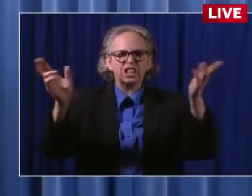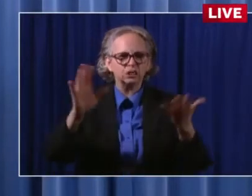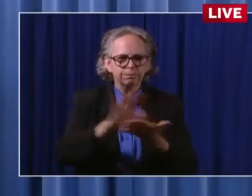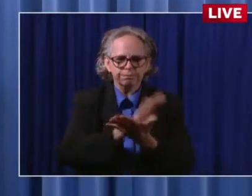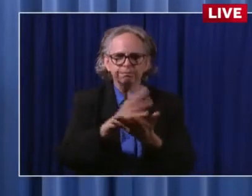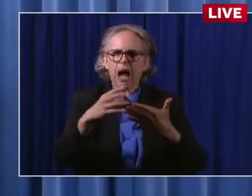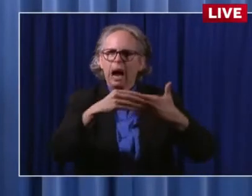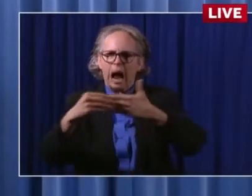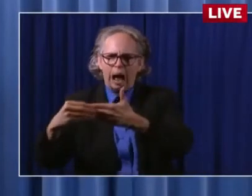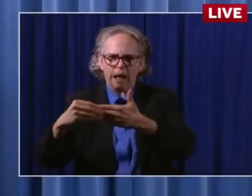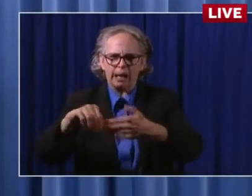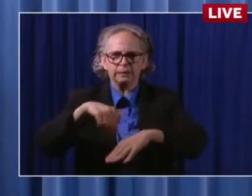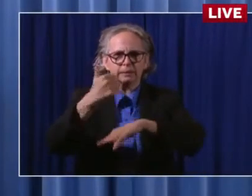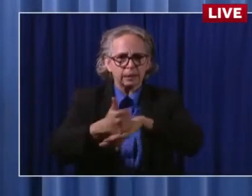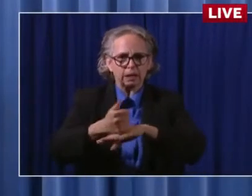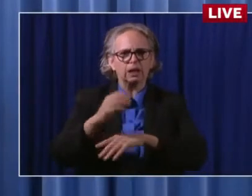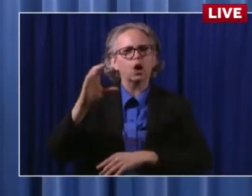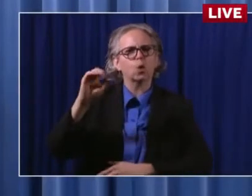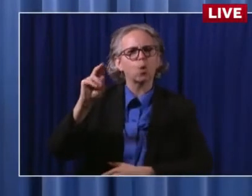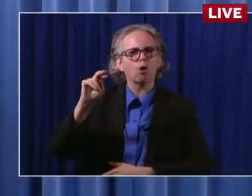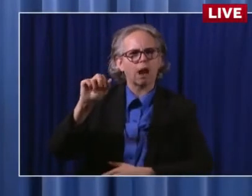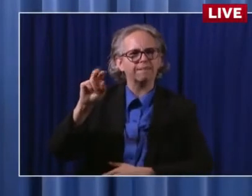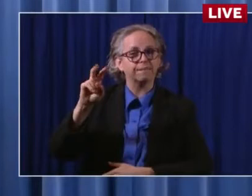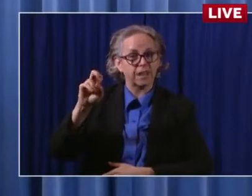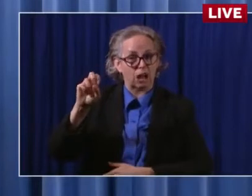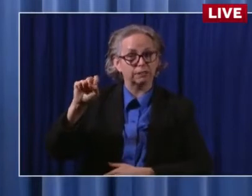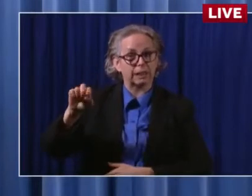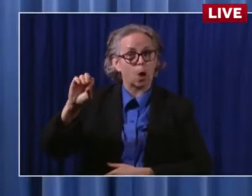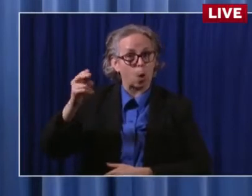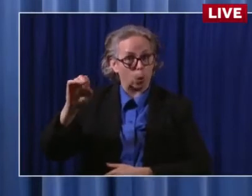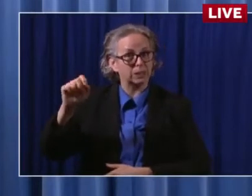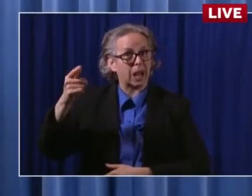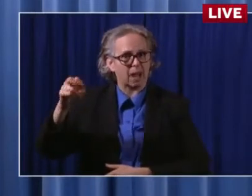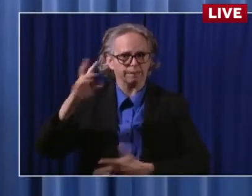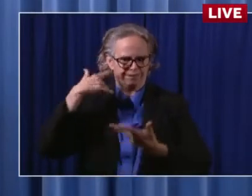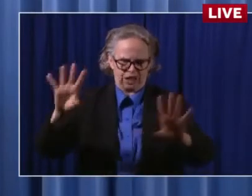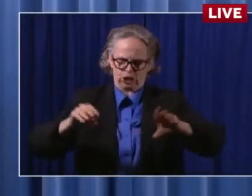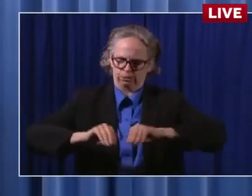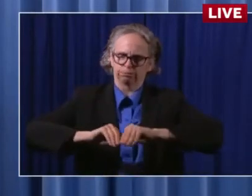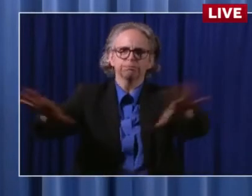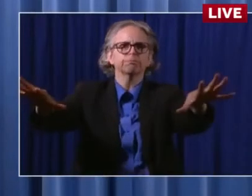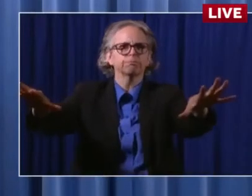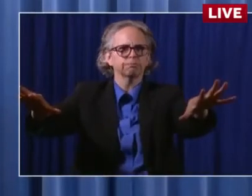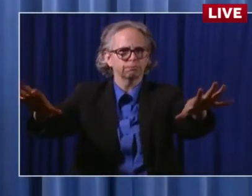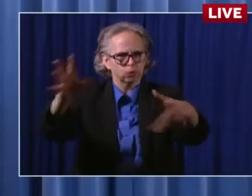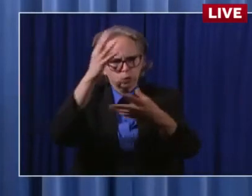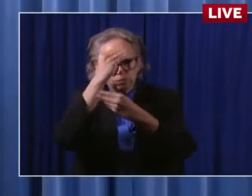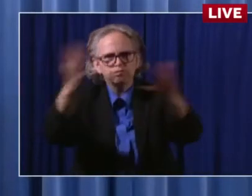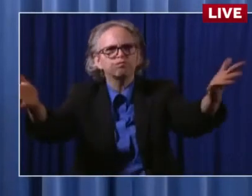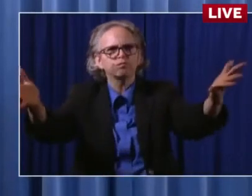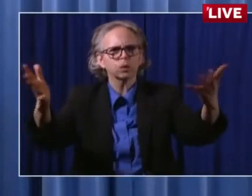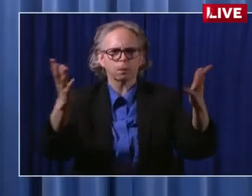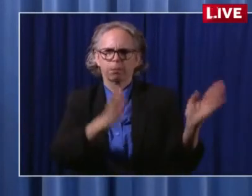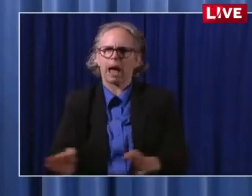WE ARE RELEASING GUIDANCE TODAY. THAT IS AT WWW.